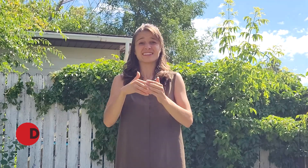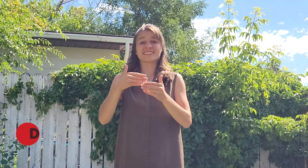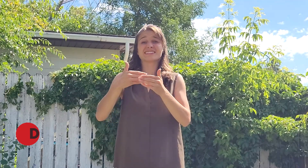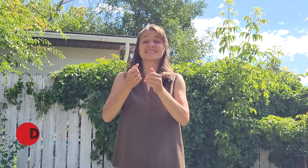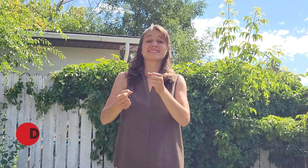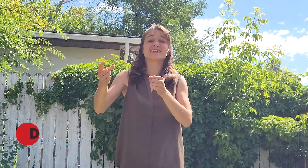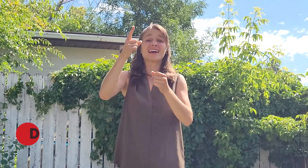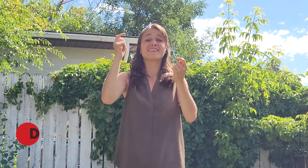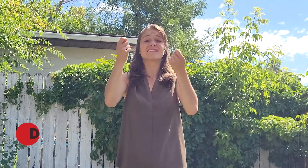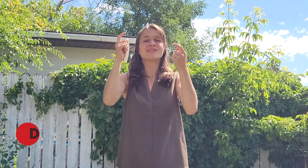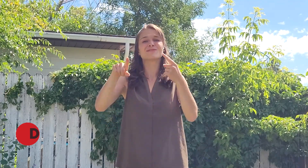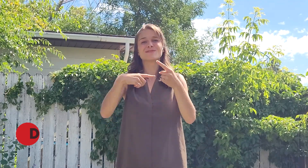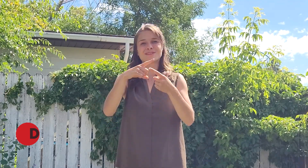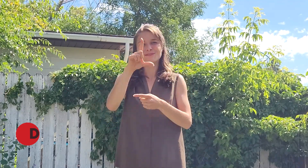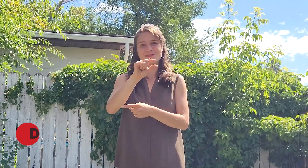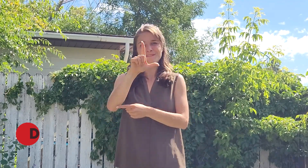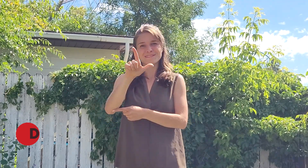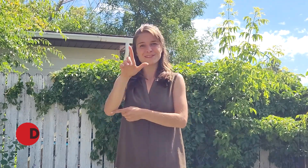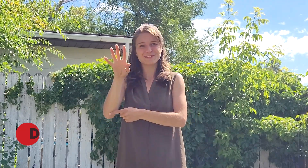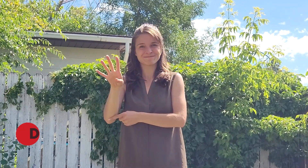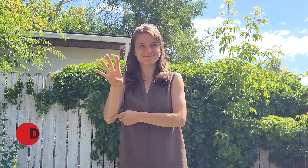The next festival will be in 2024.